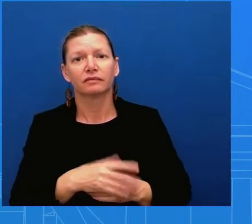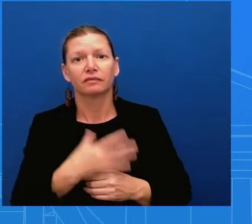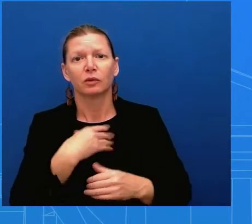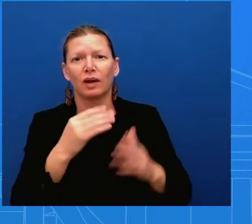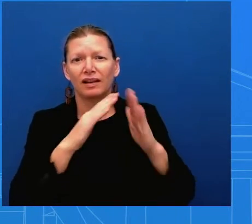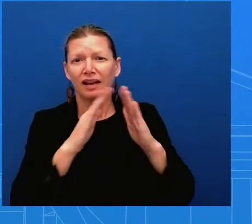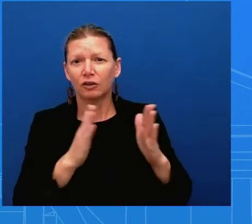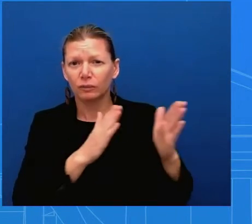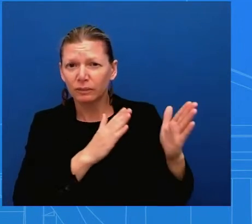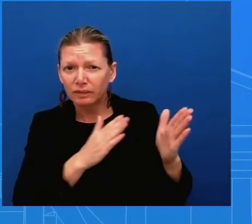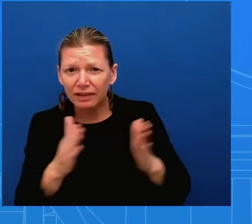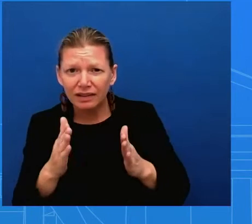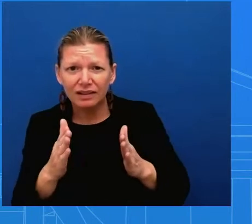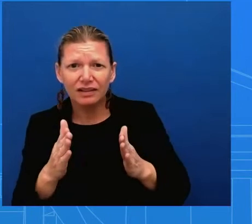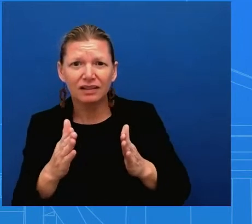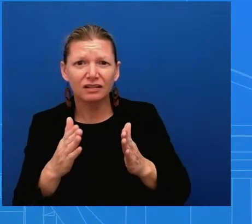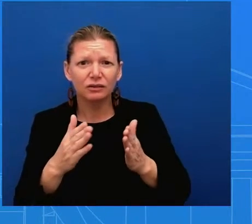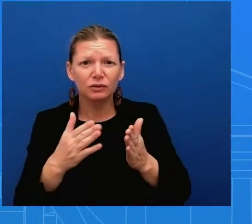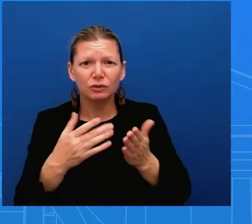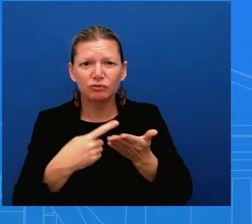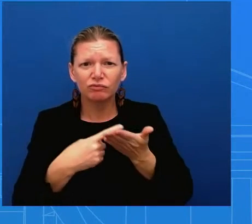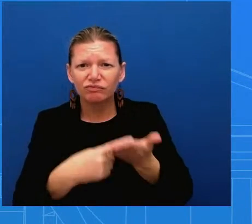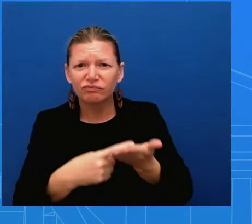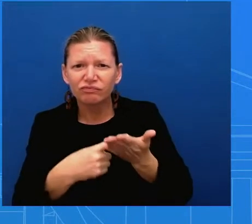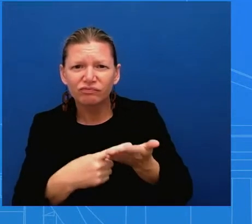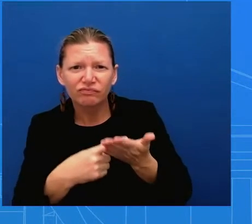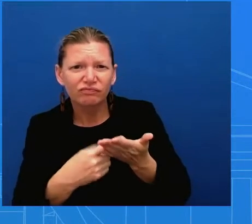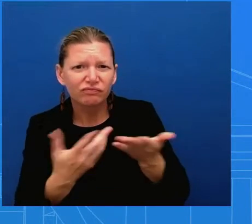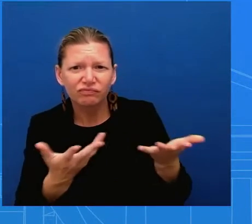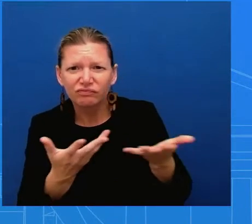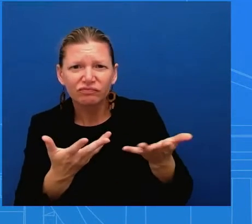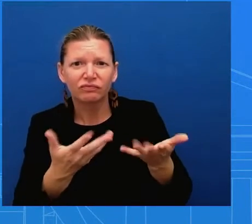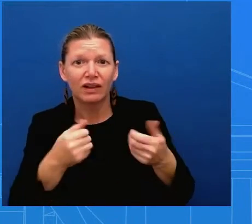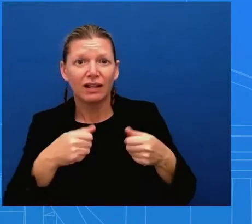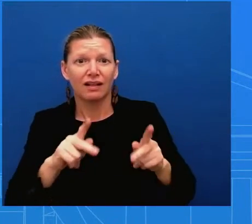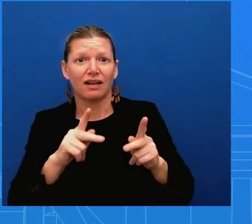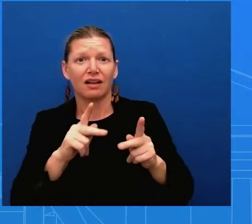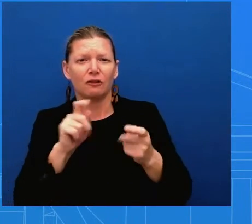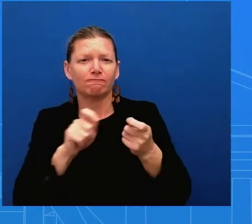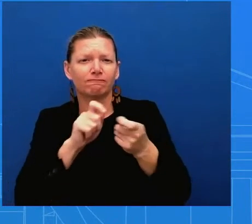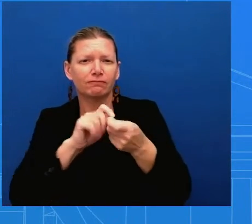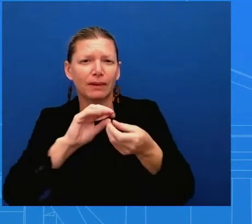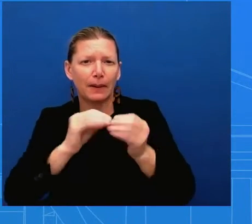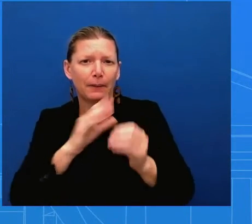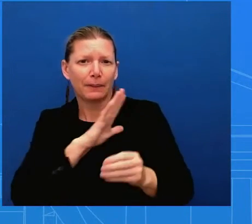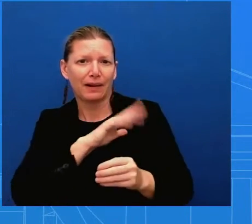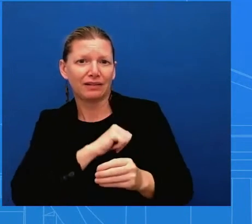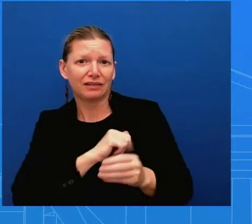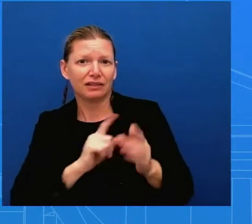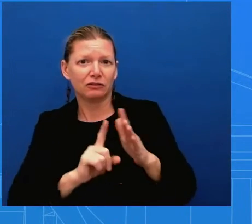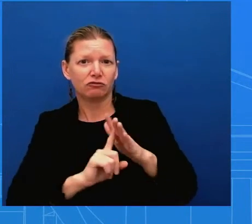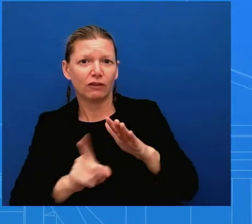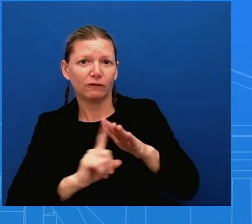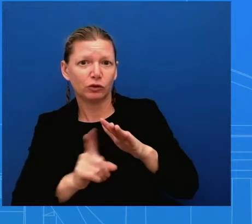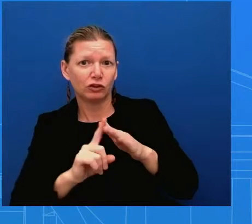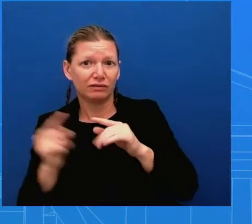of Palestinian refugees into the U.S.? Ms. Jean-Pierre: So, I don't have any updates for you. I know I've been asked this question multiple times